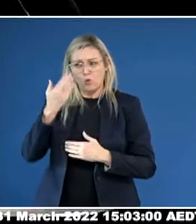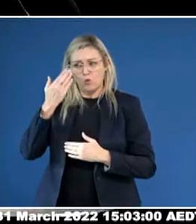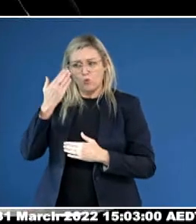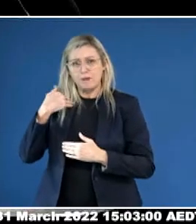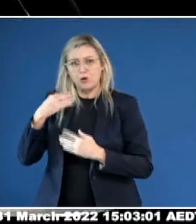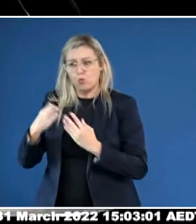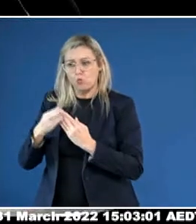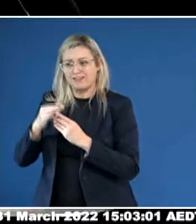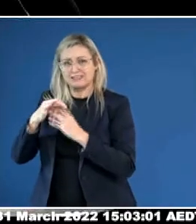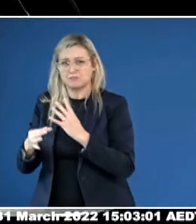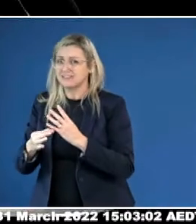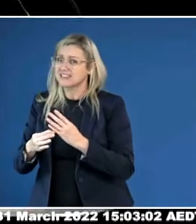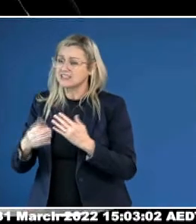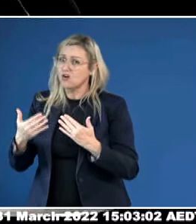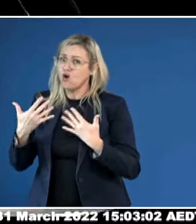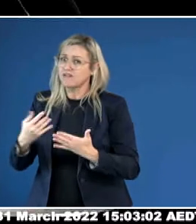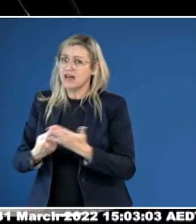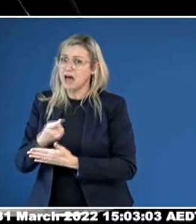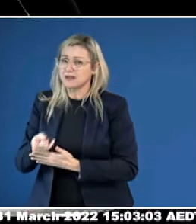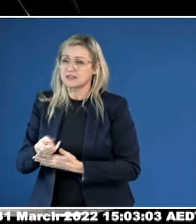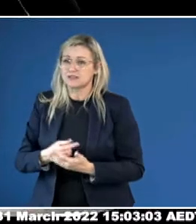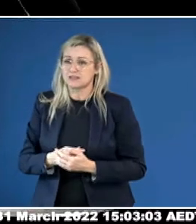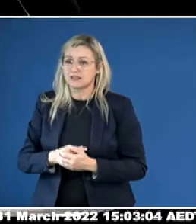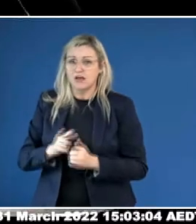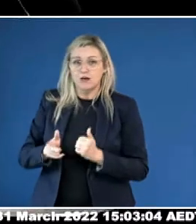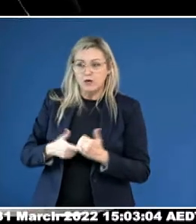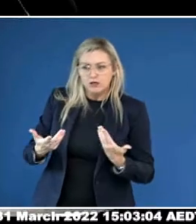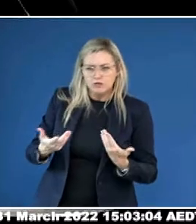And so - but it's never - there's no research; there's no interest.